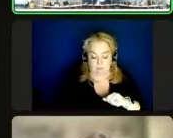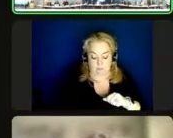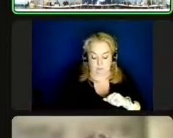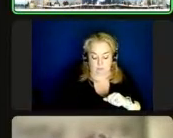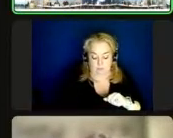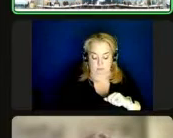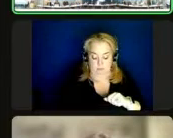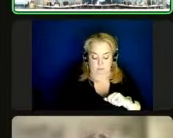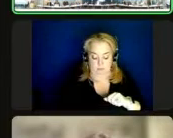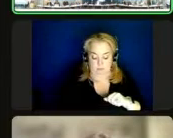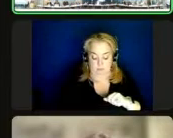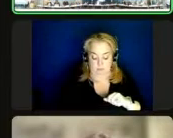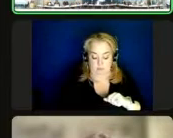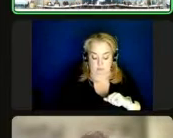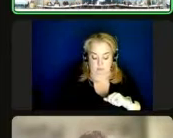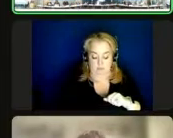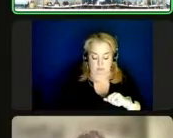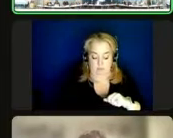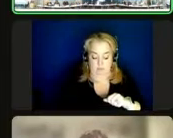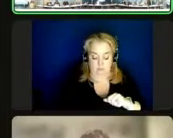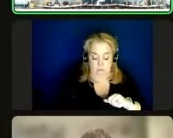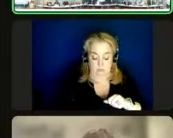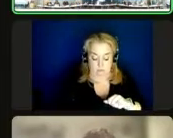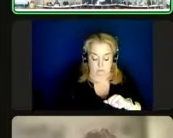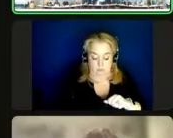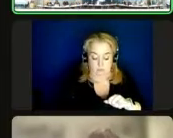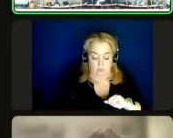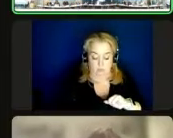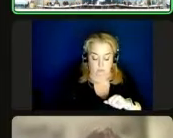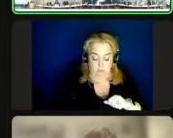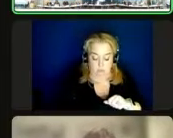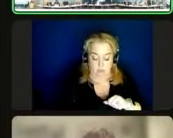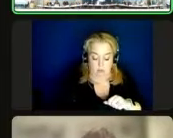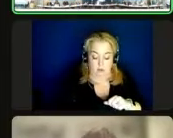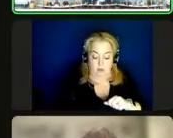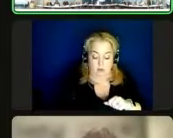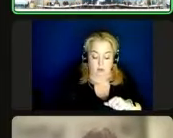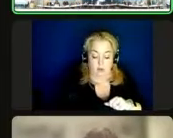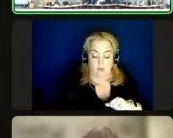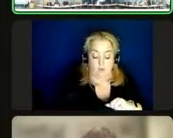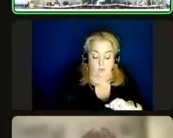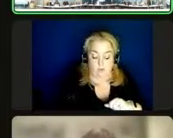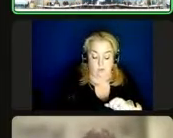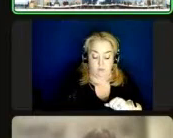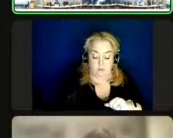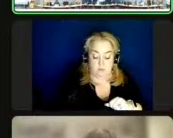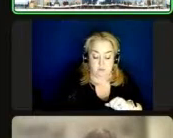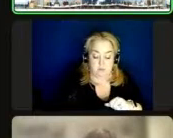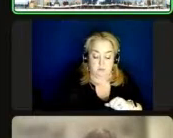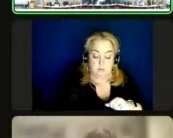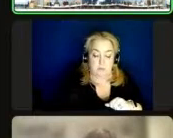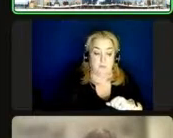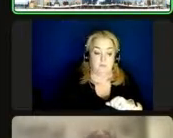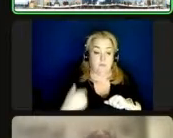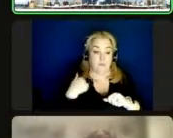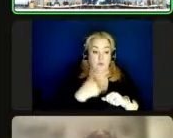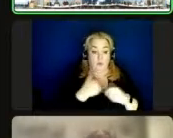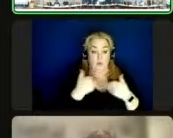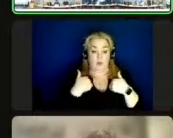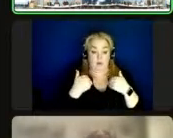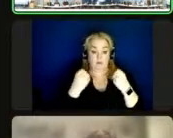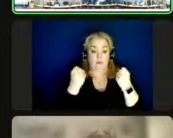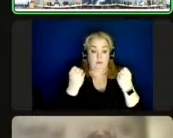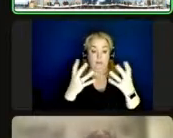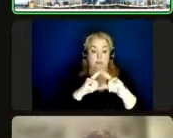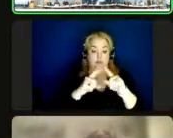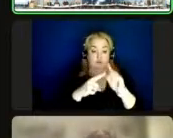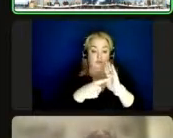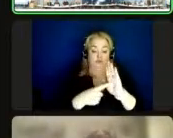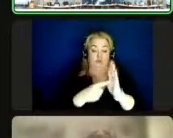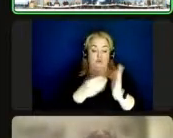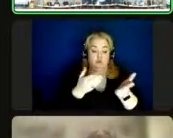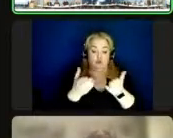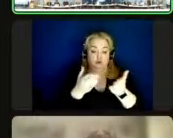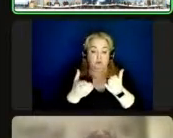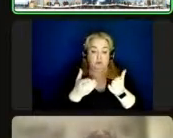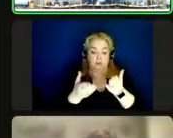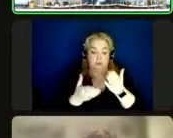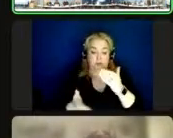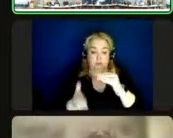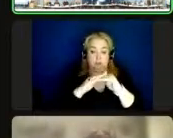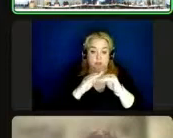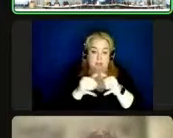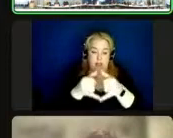ONE LEVEL LINE FOR SERVICE